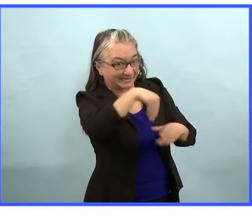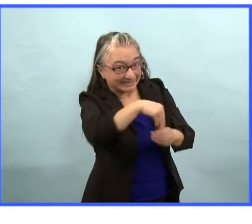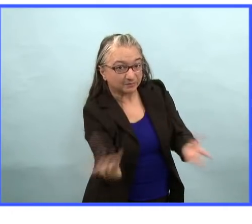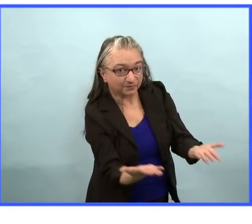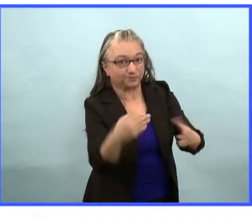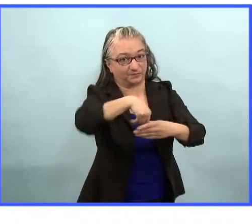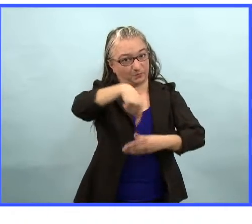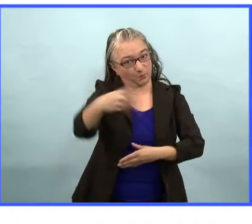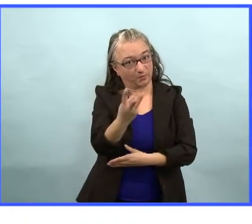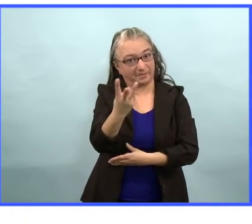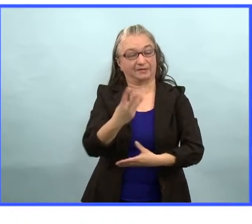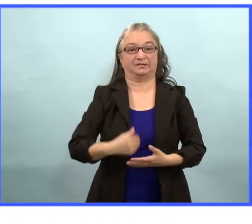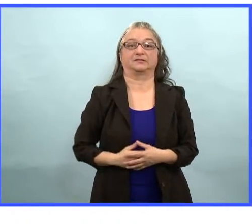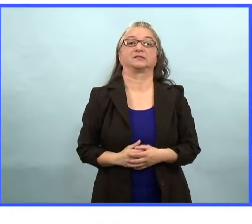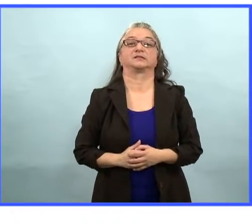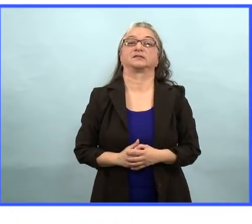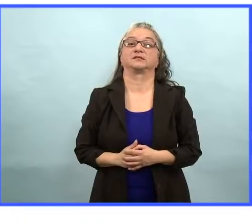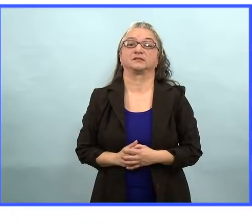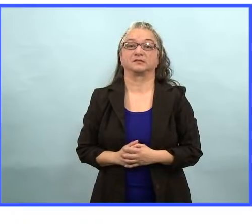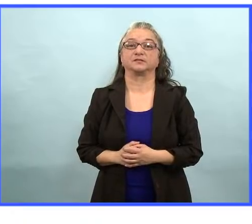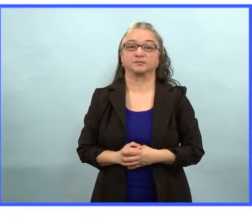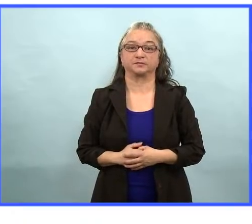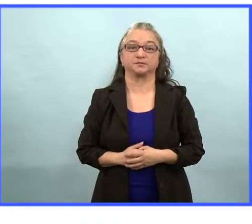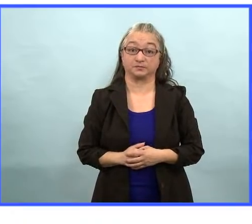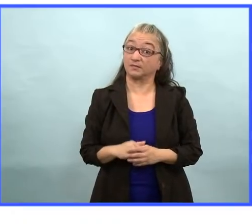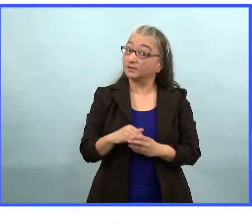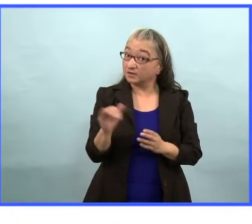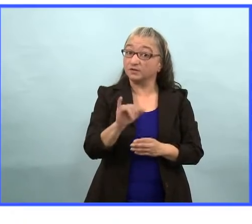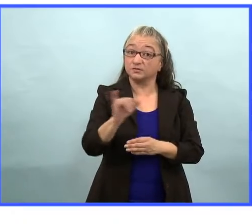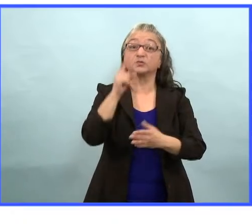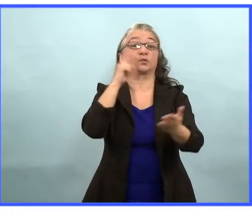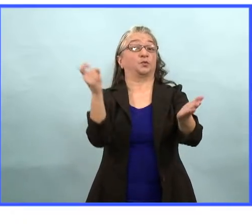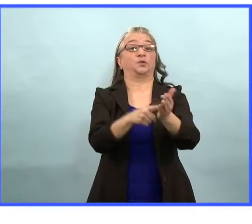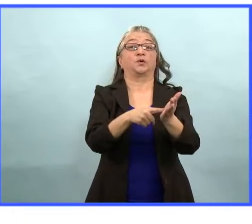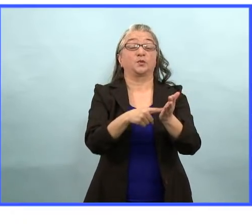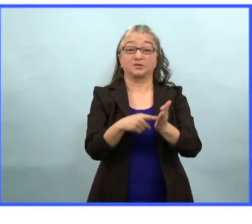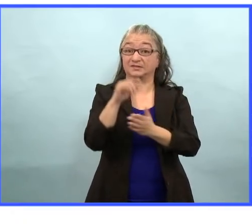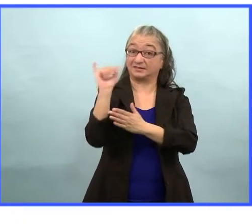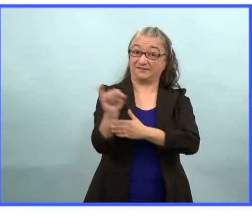lastly we've noted that breakthrough infections are more common in bipoc communities